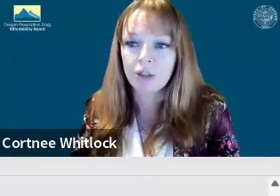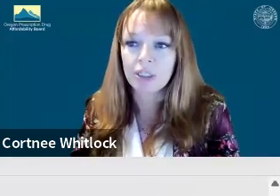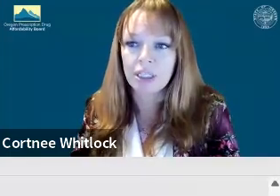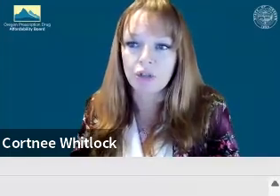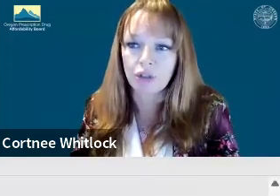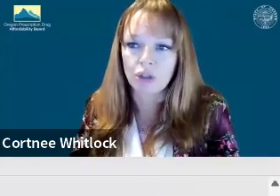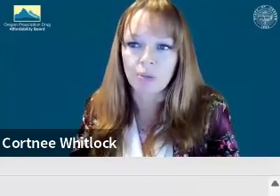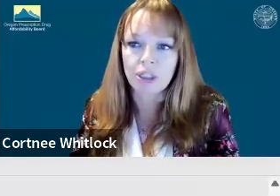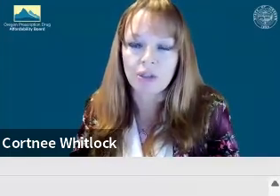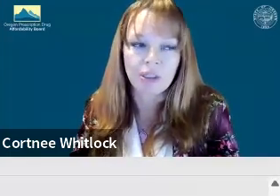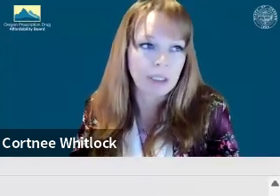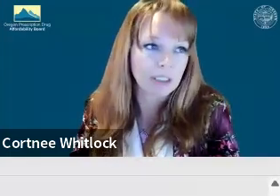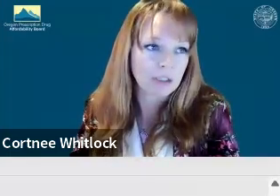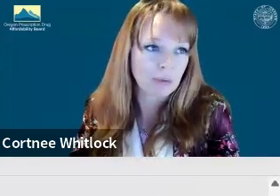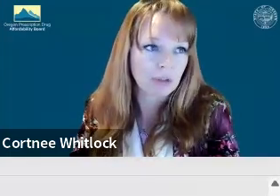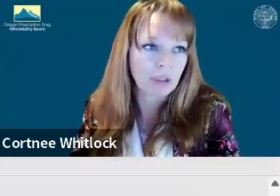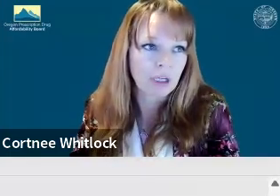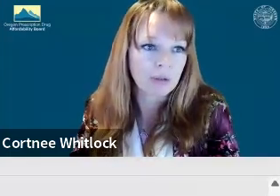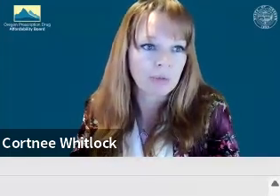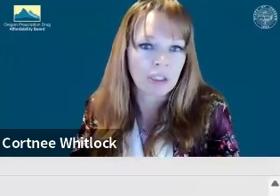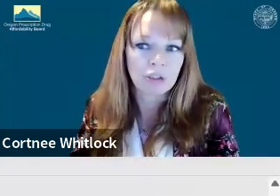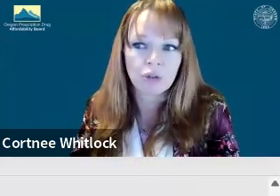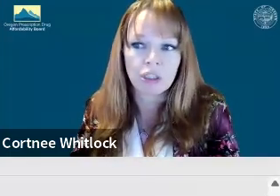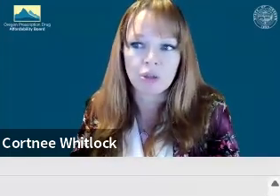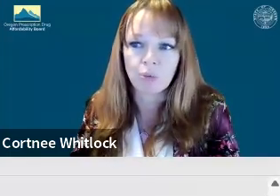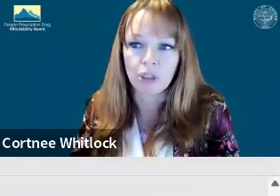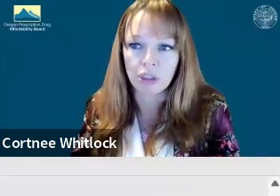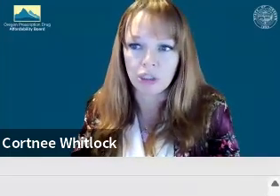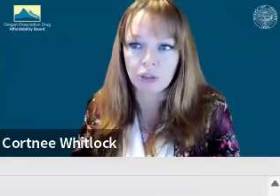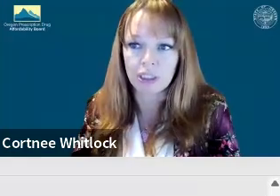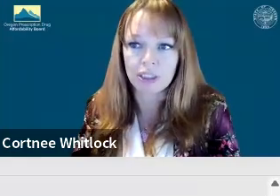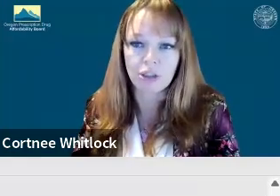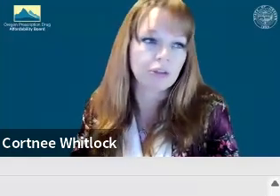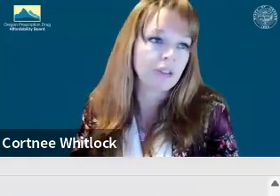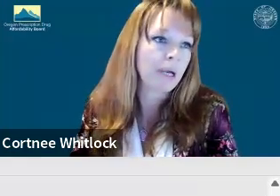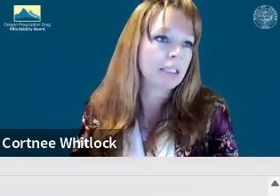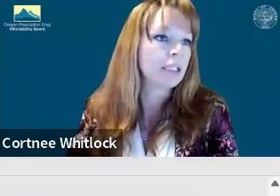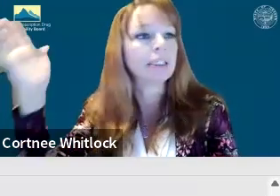And then of course then jumping into the appendix with um this will include any stakeholder feedback